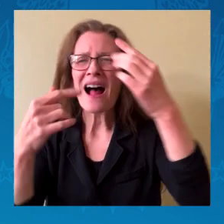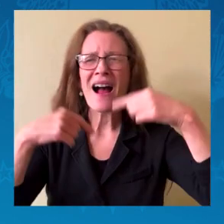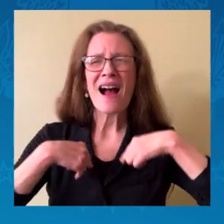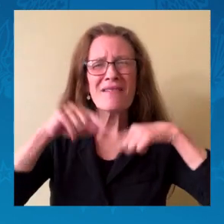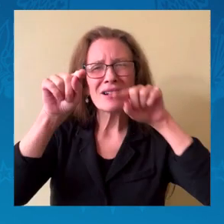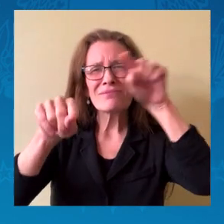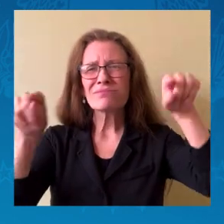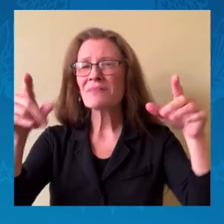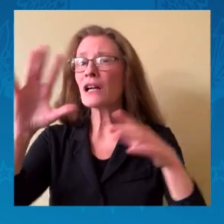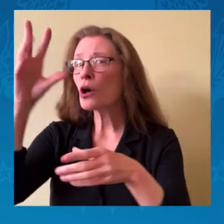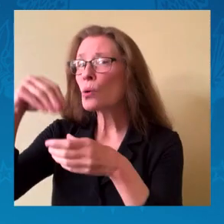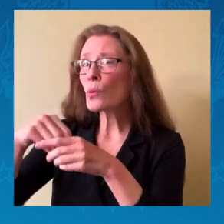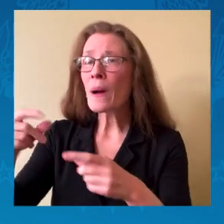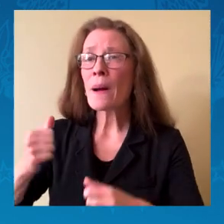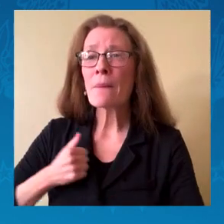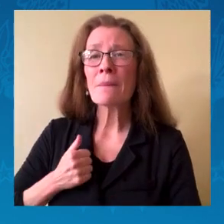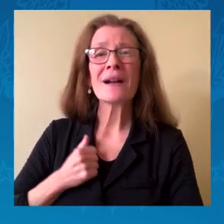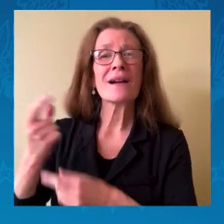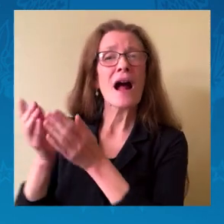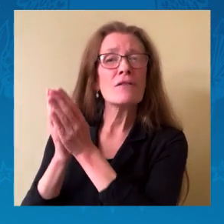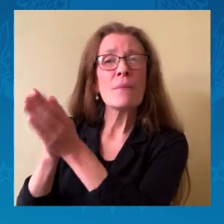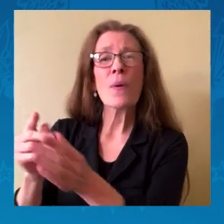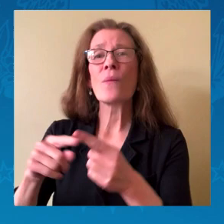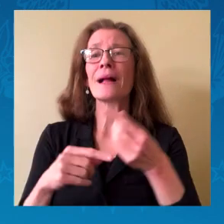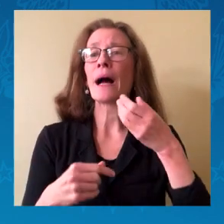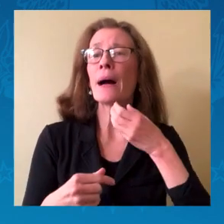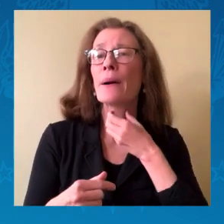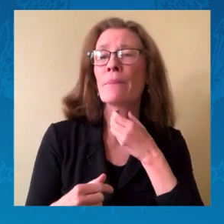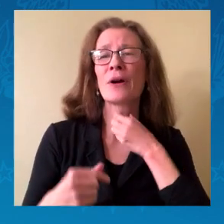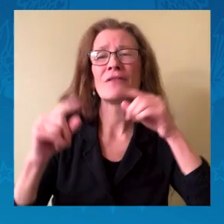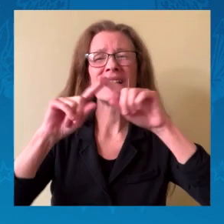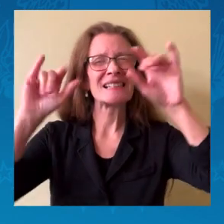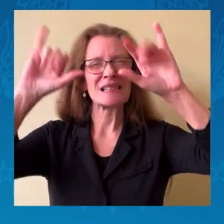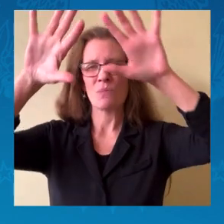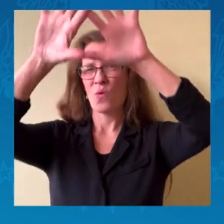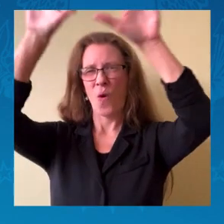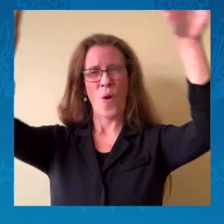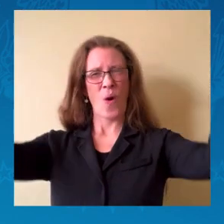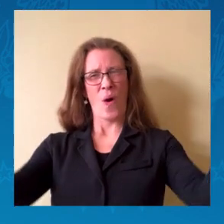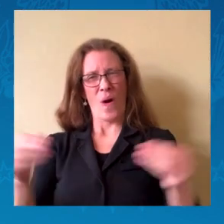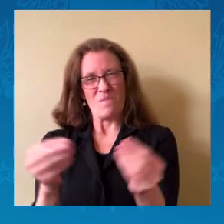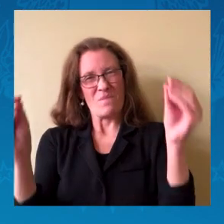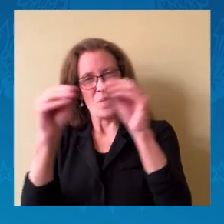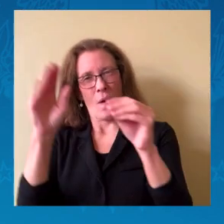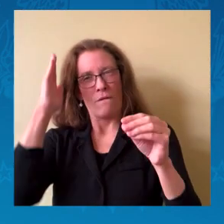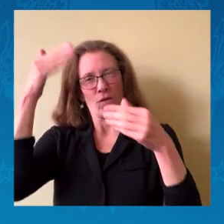and successfully execute space missions on Earth in orbit and even beyond.